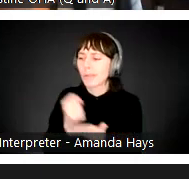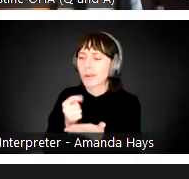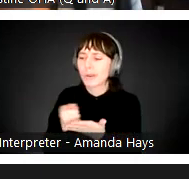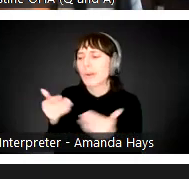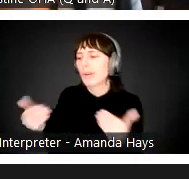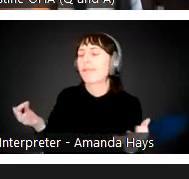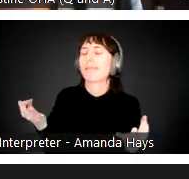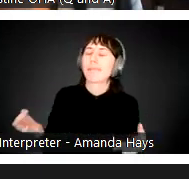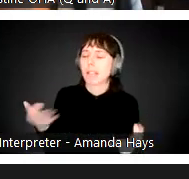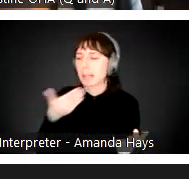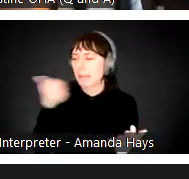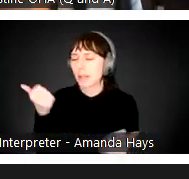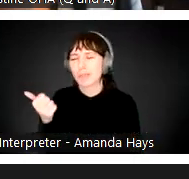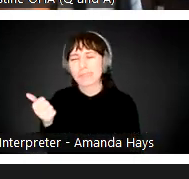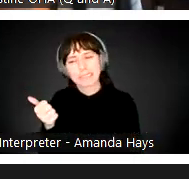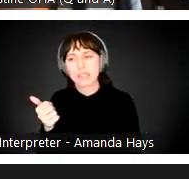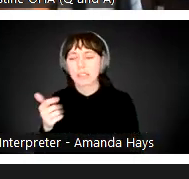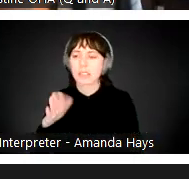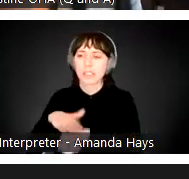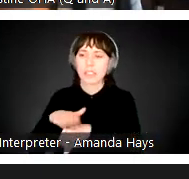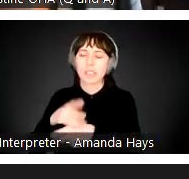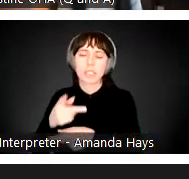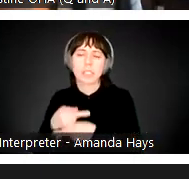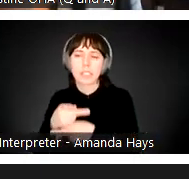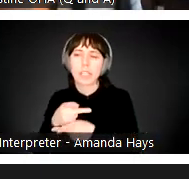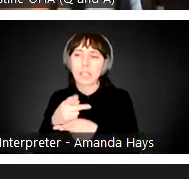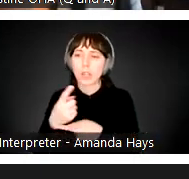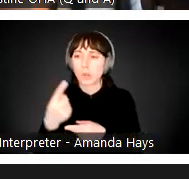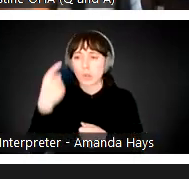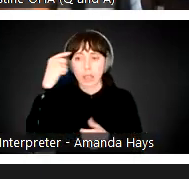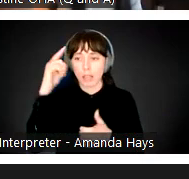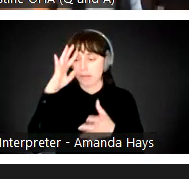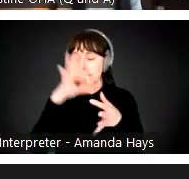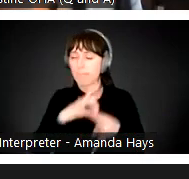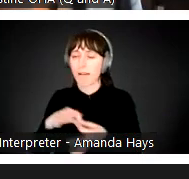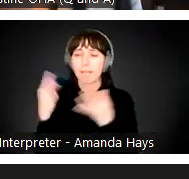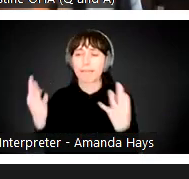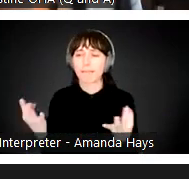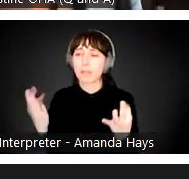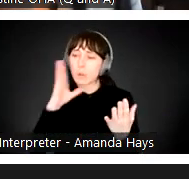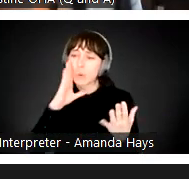better?" I think that we have to be careful where we presume that mindfulness is going to kind of cure you.